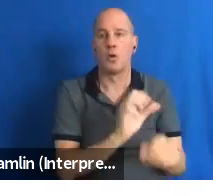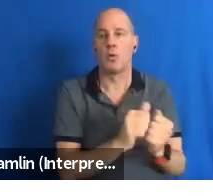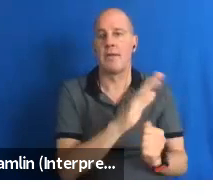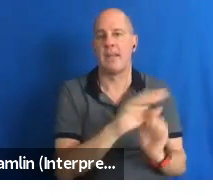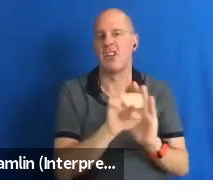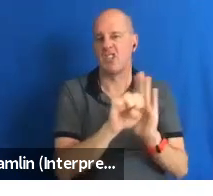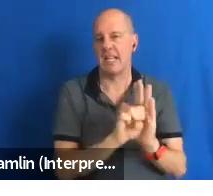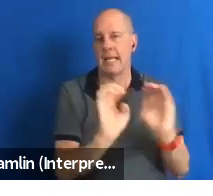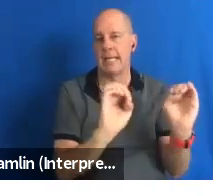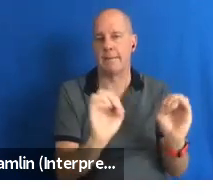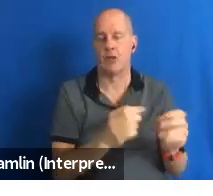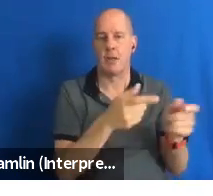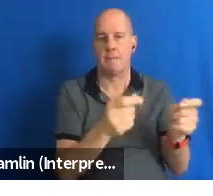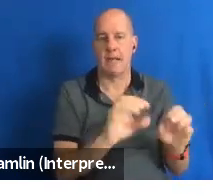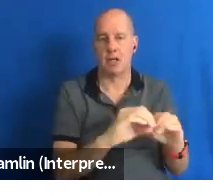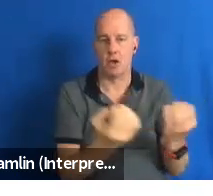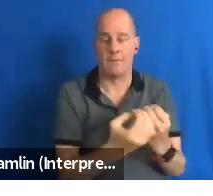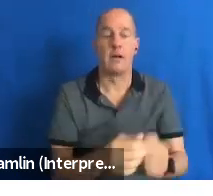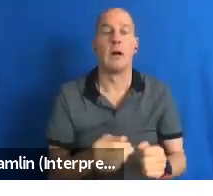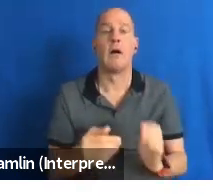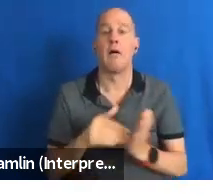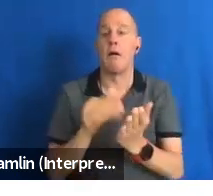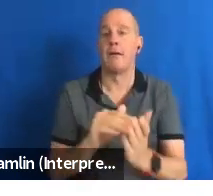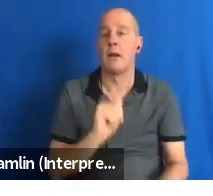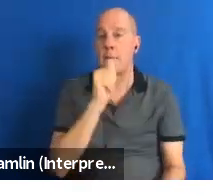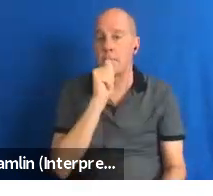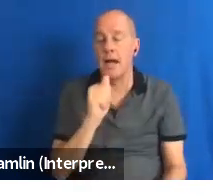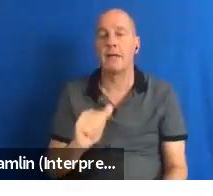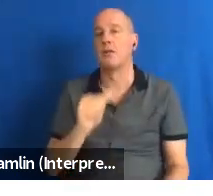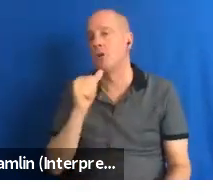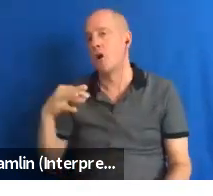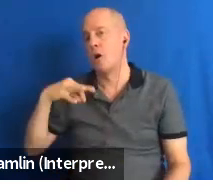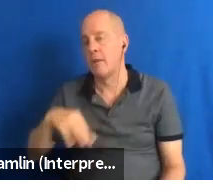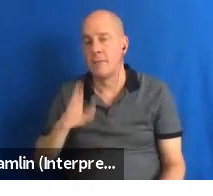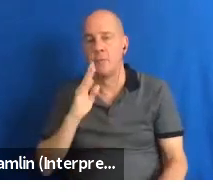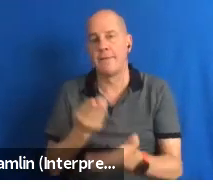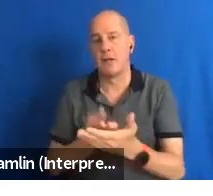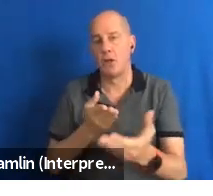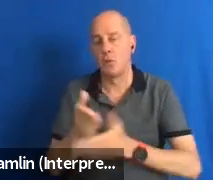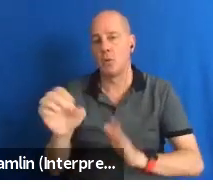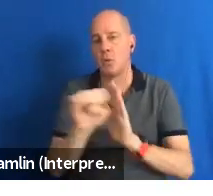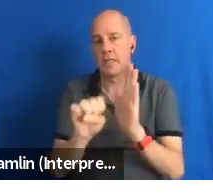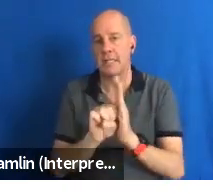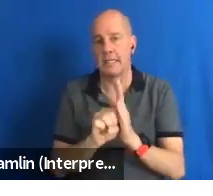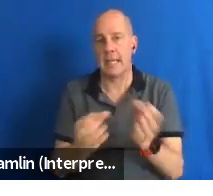A lot of times private non profits will be funded through the state office to mitigate